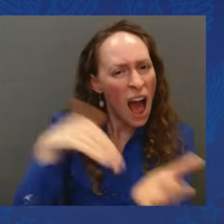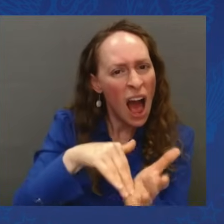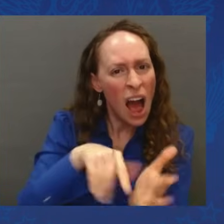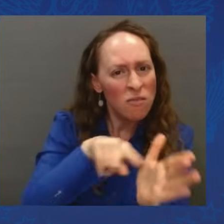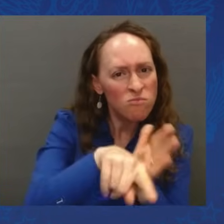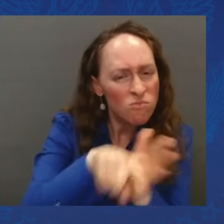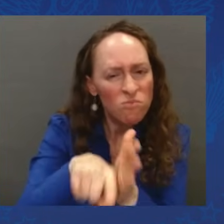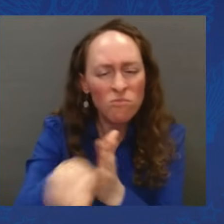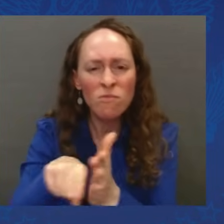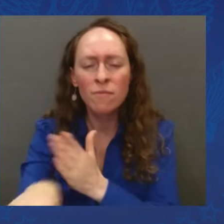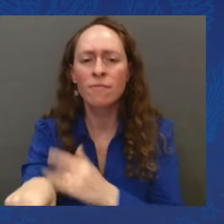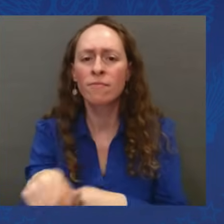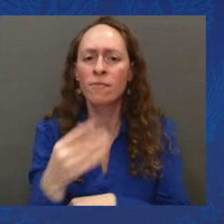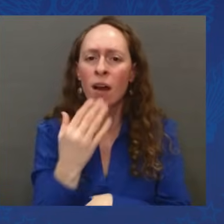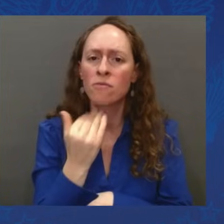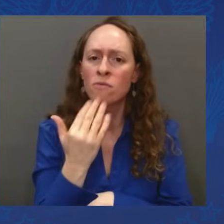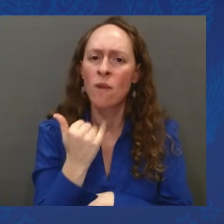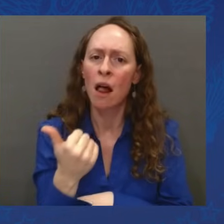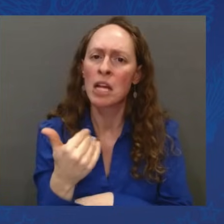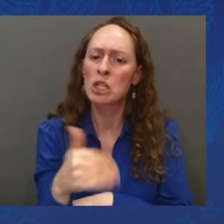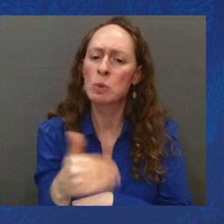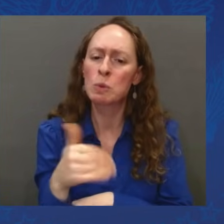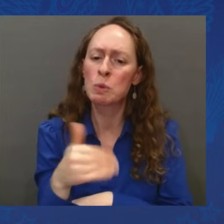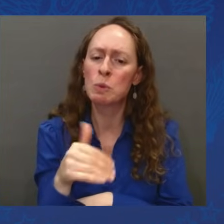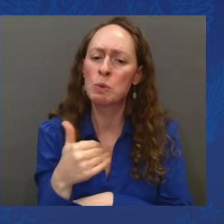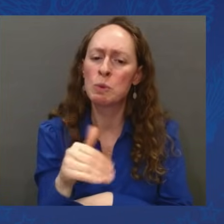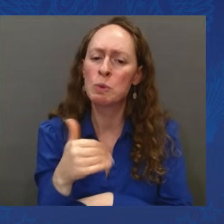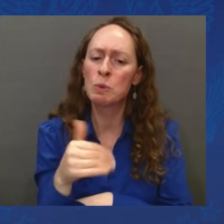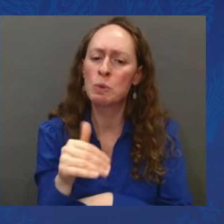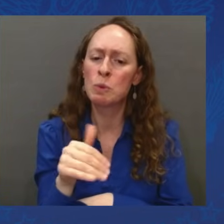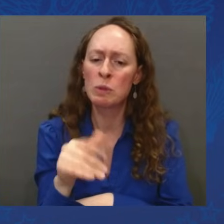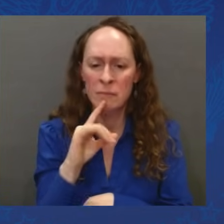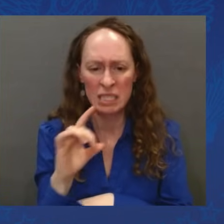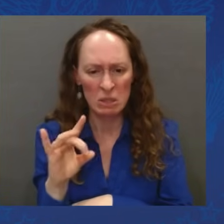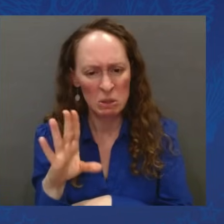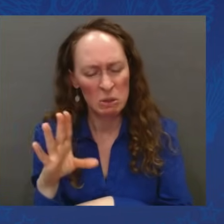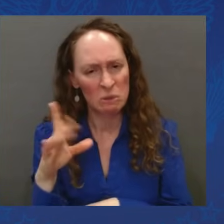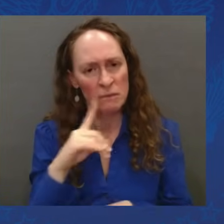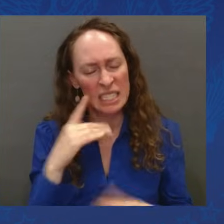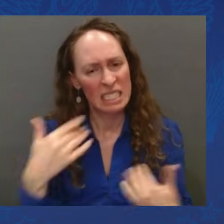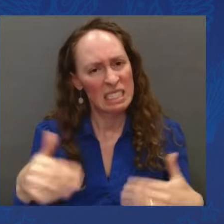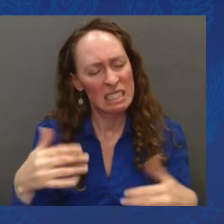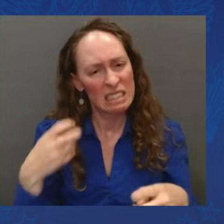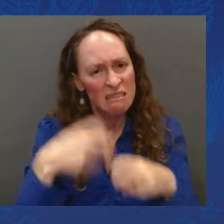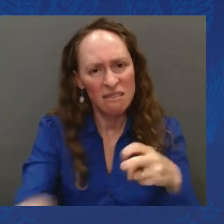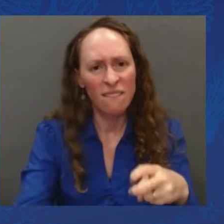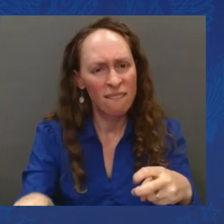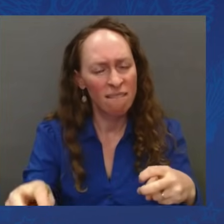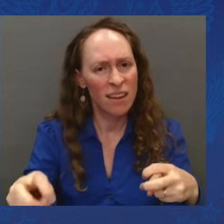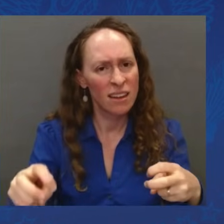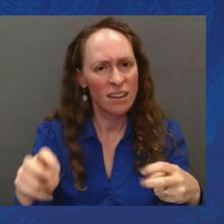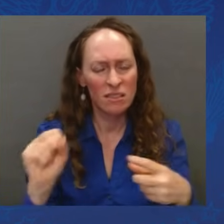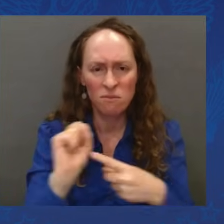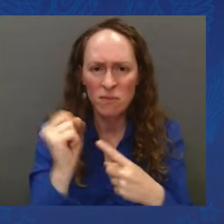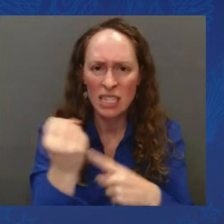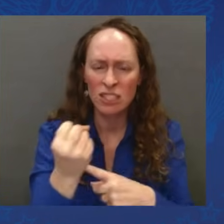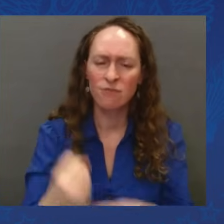I think that Israel is also taking risks themselves about their folks being killed one-to-one